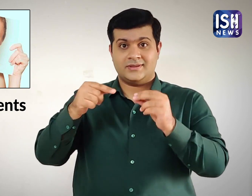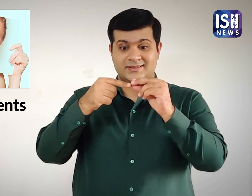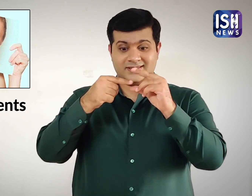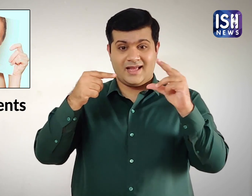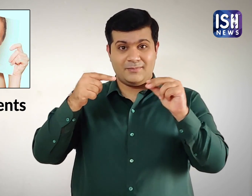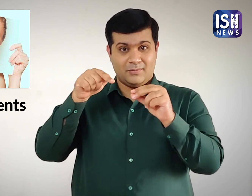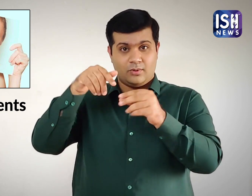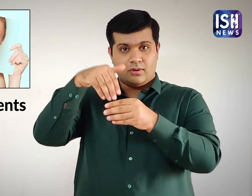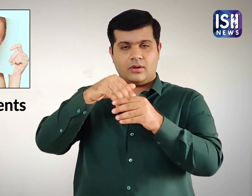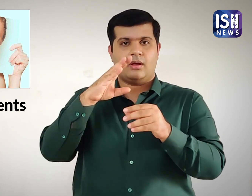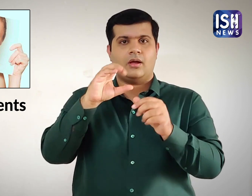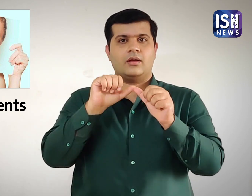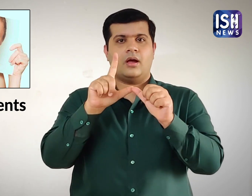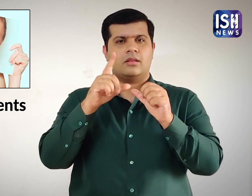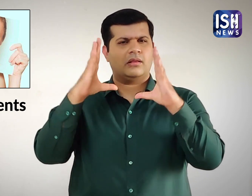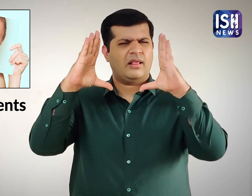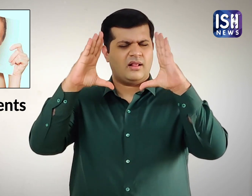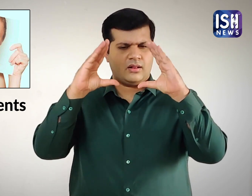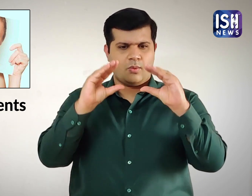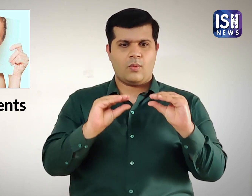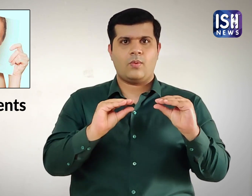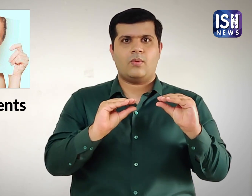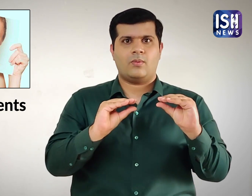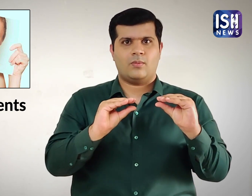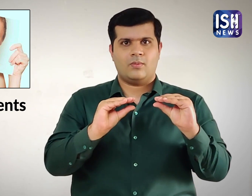Jalapenos are low in calories.